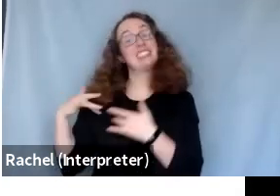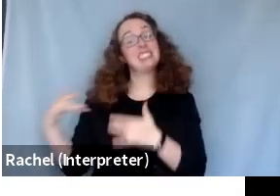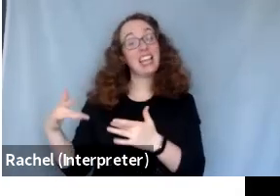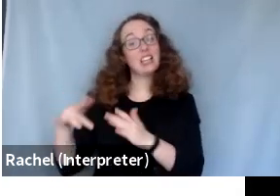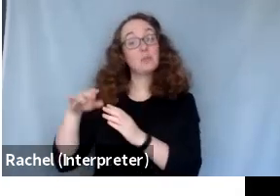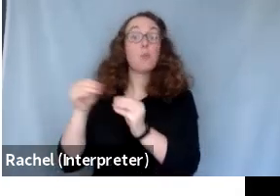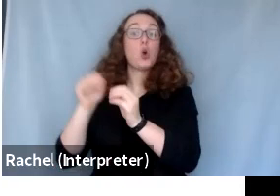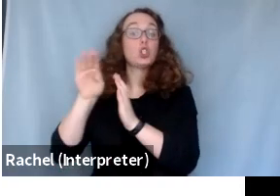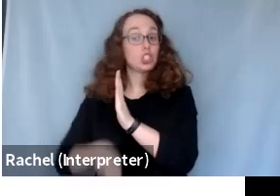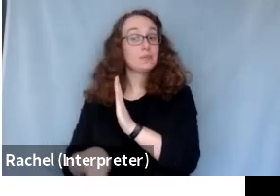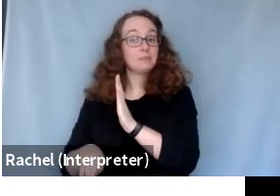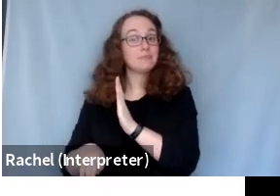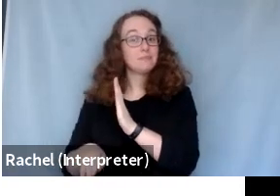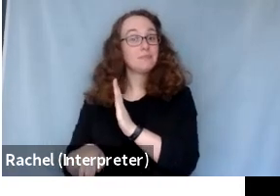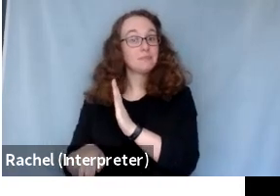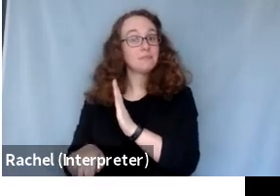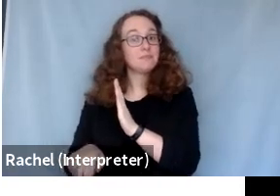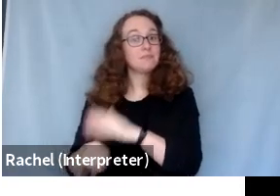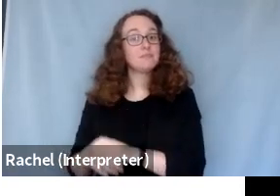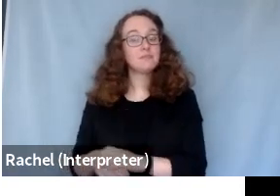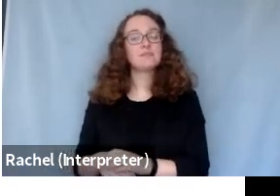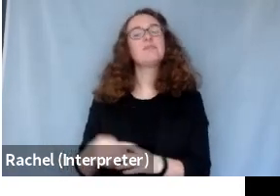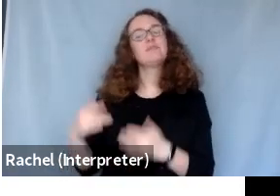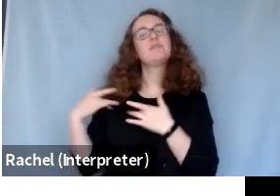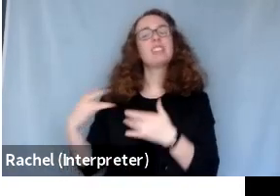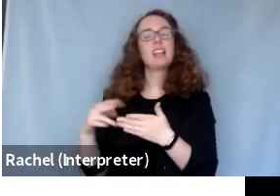used for different students prior semesters.